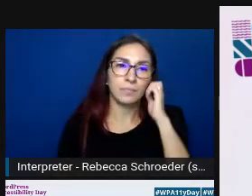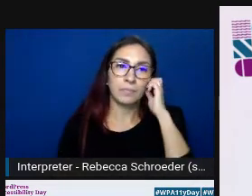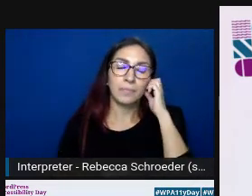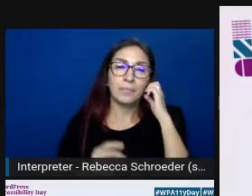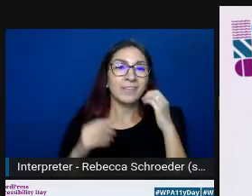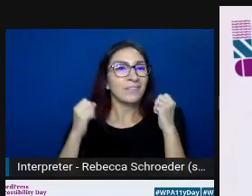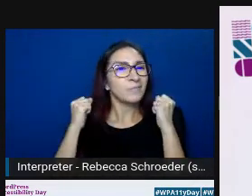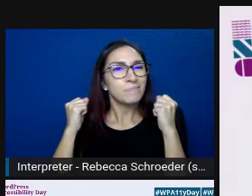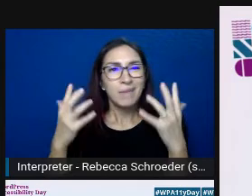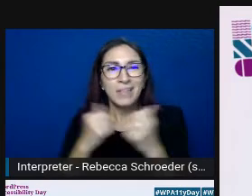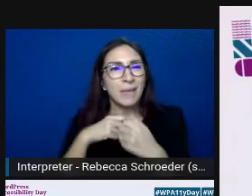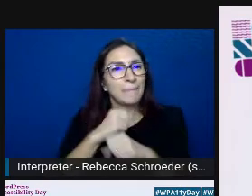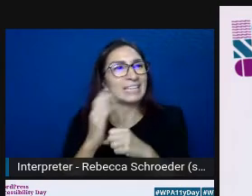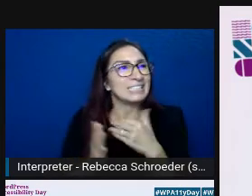WP Engine has a service called Atlas.